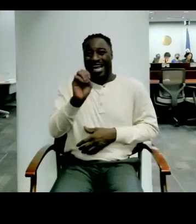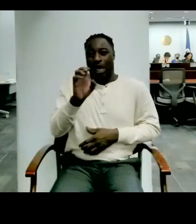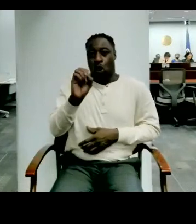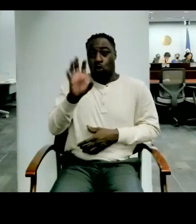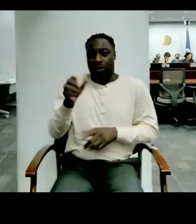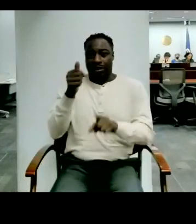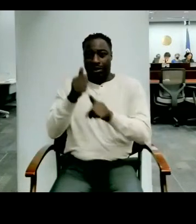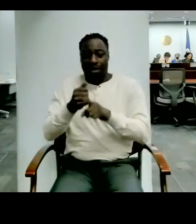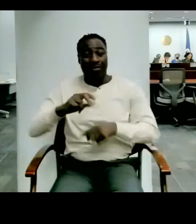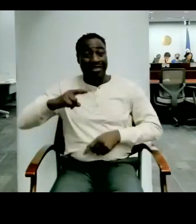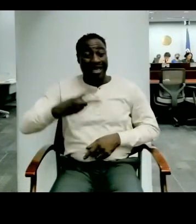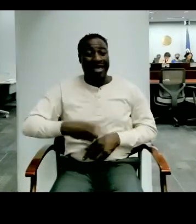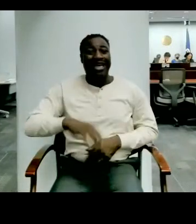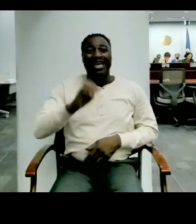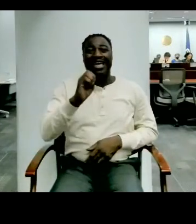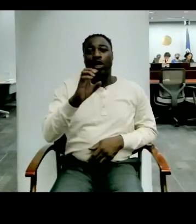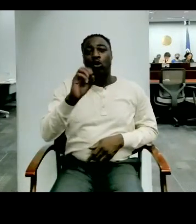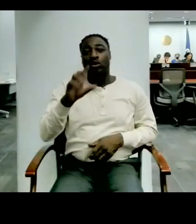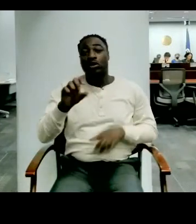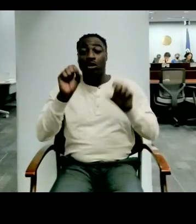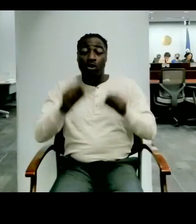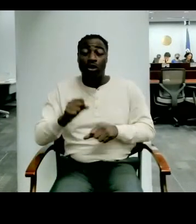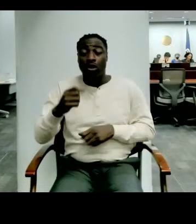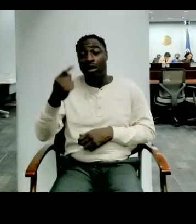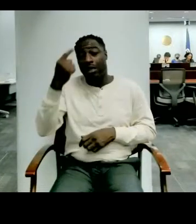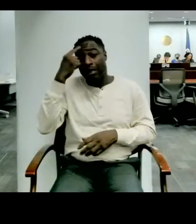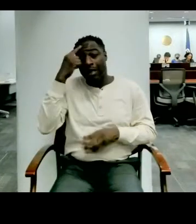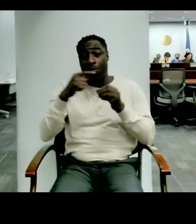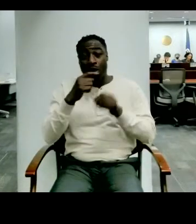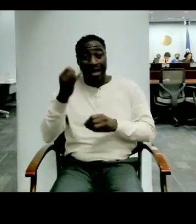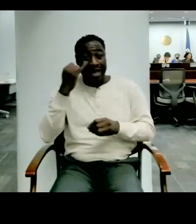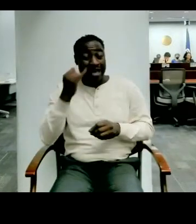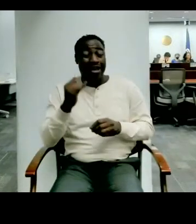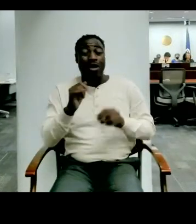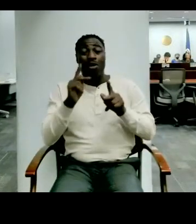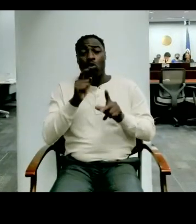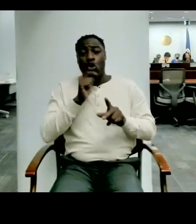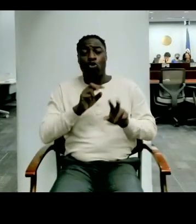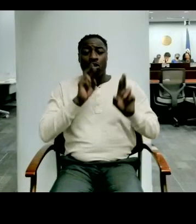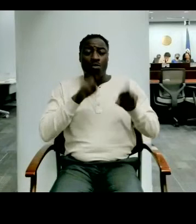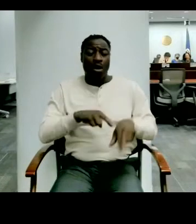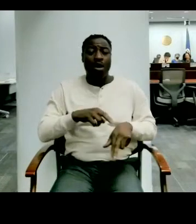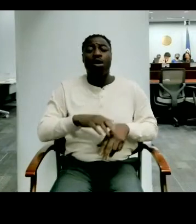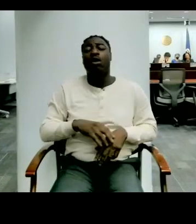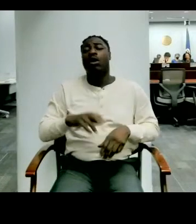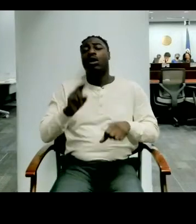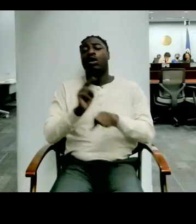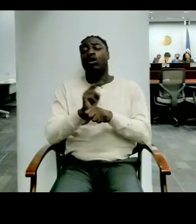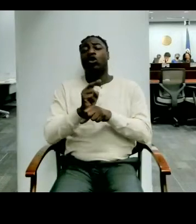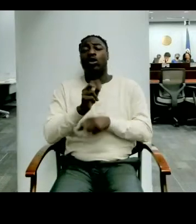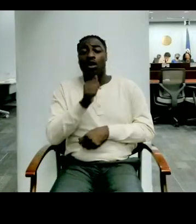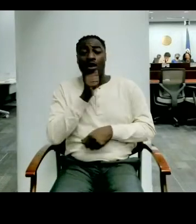Second, EEOC could also consider will have respond ins use the fact of confidentiality based on NDAs